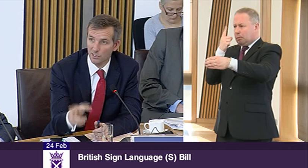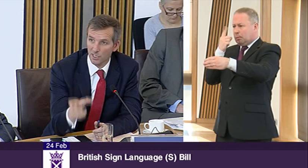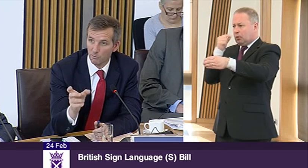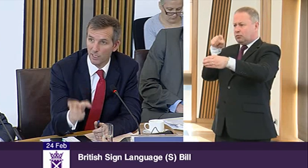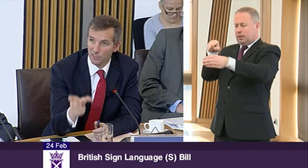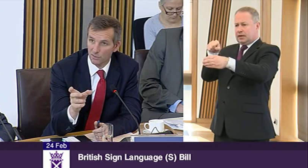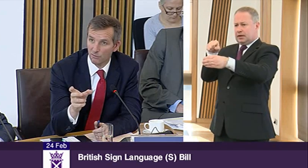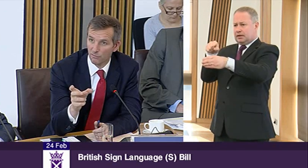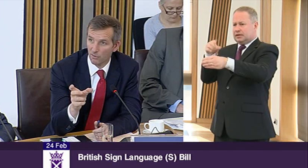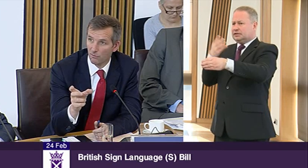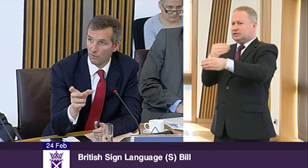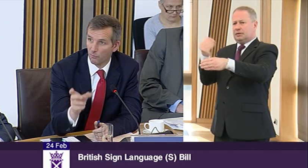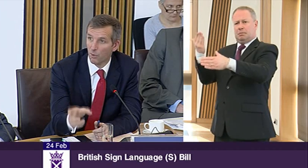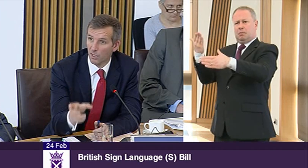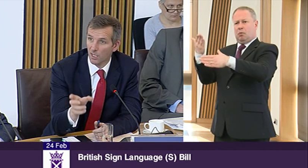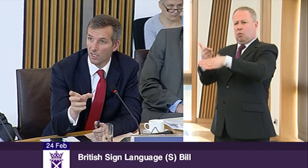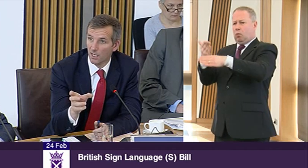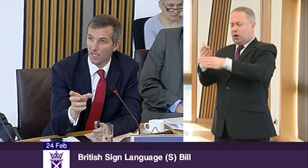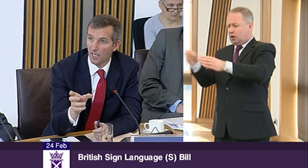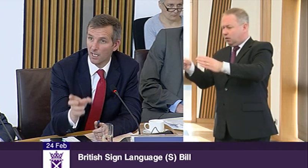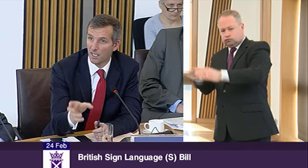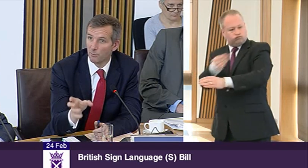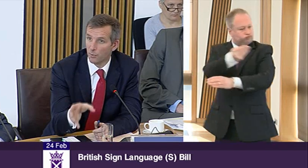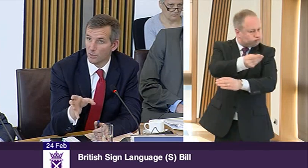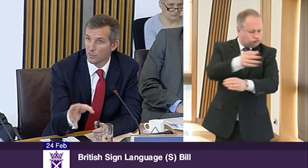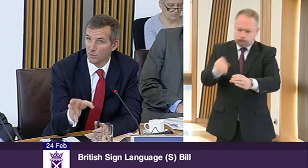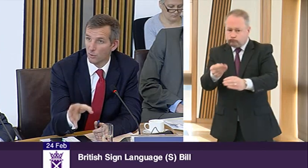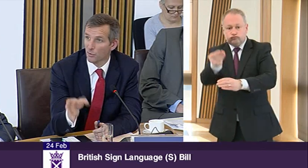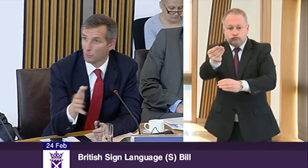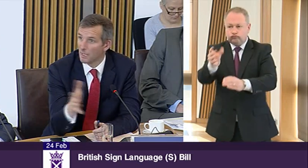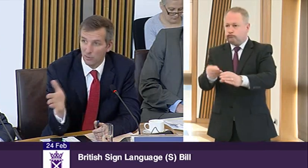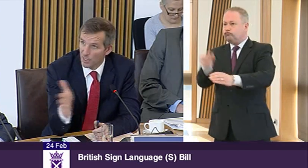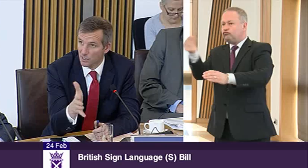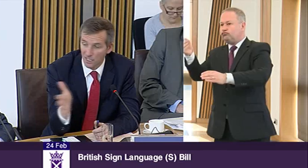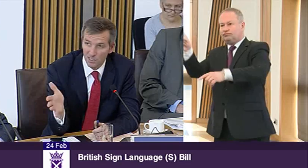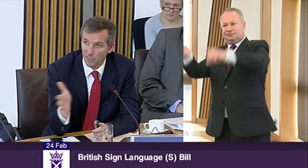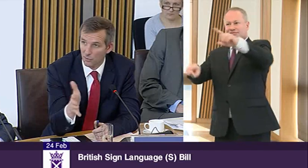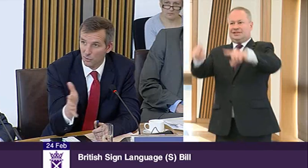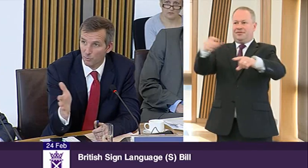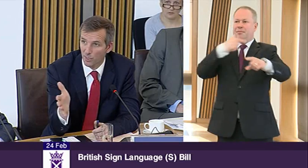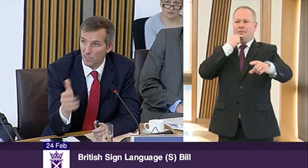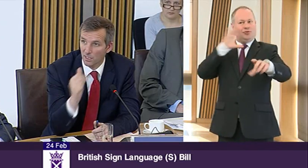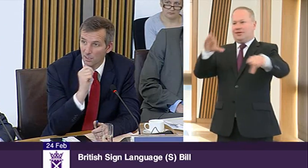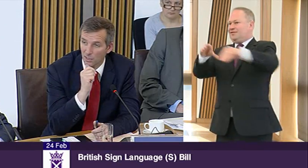the scope to assign bits of work and input to others who might not necessarily sit on